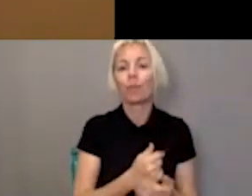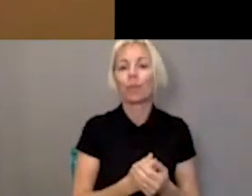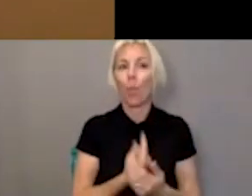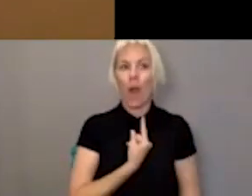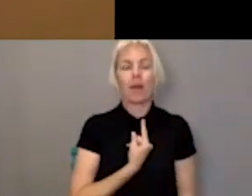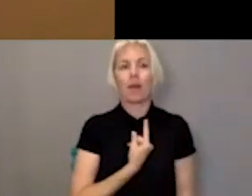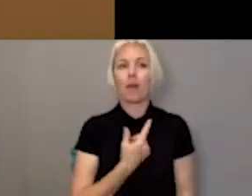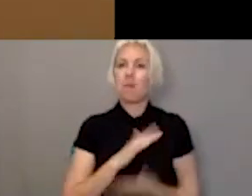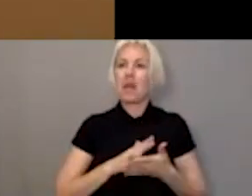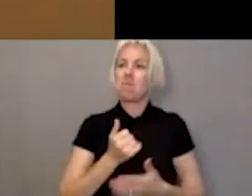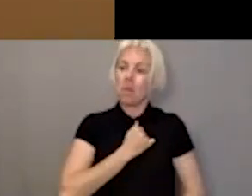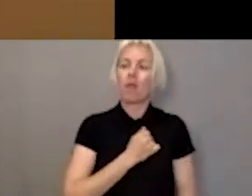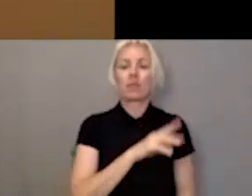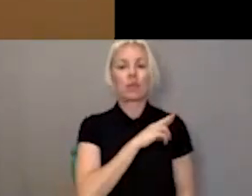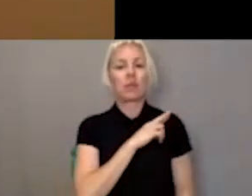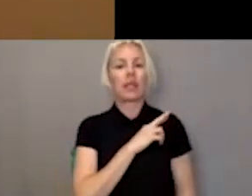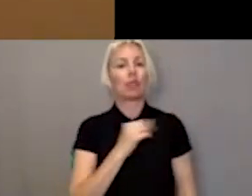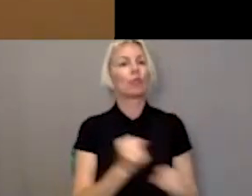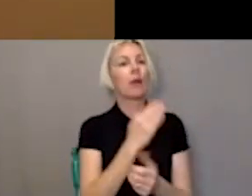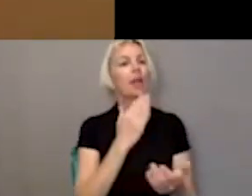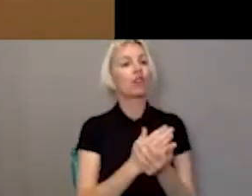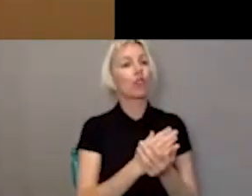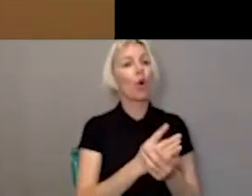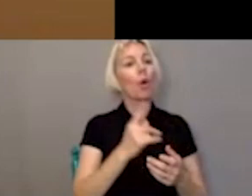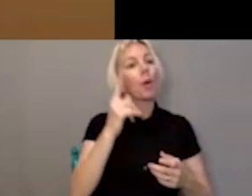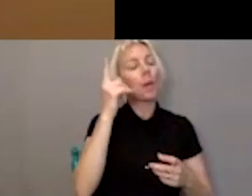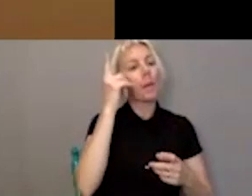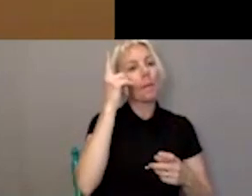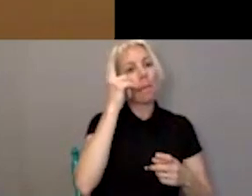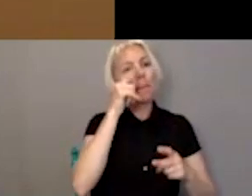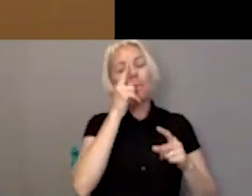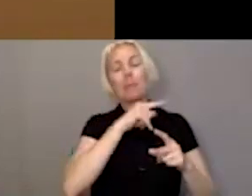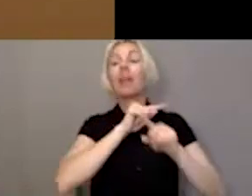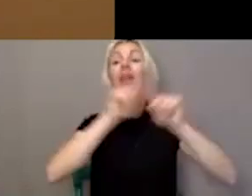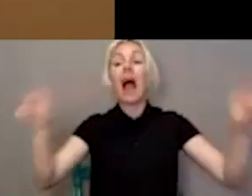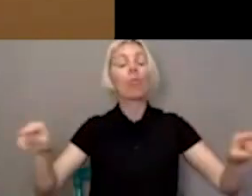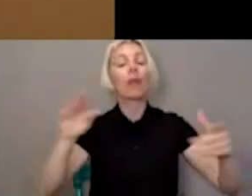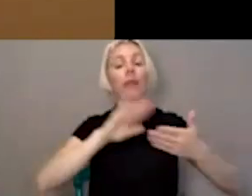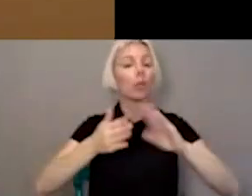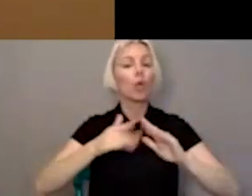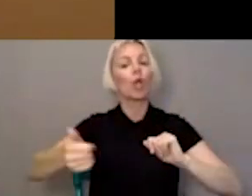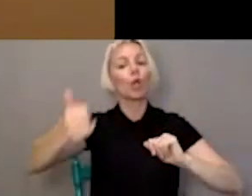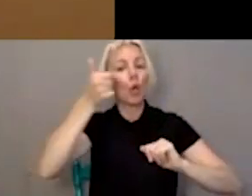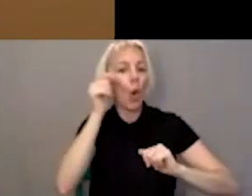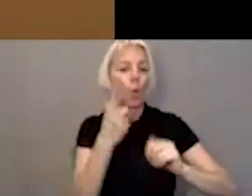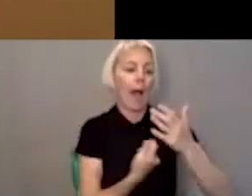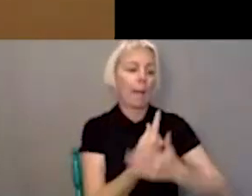And so, it is really difficult to wear all these multiple hats, but it is such a privilege